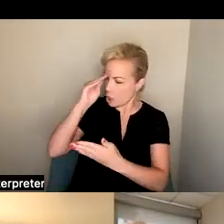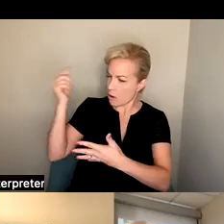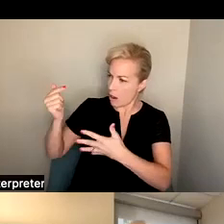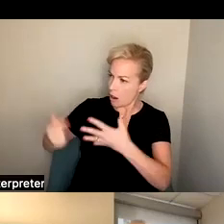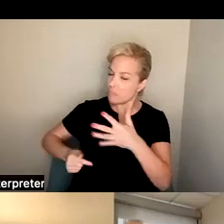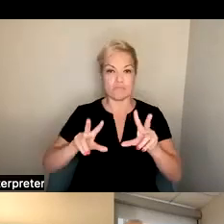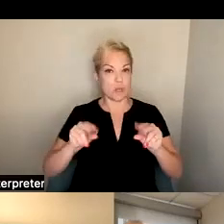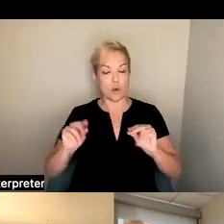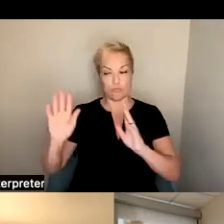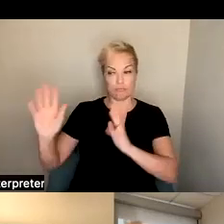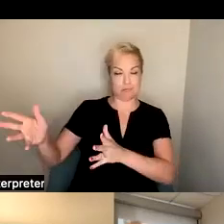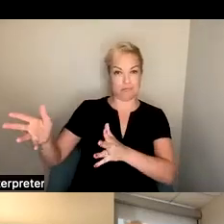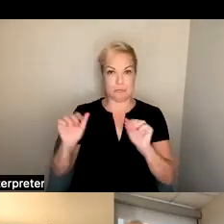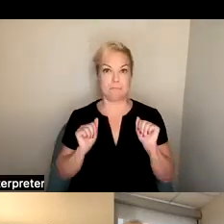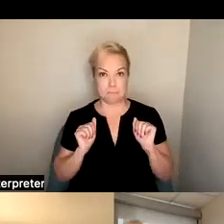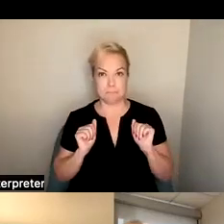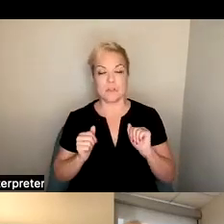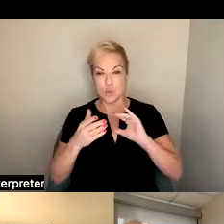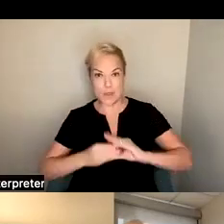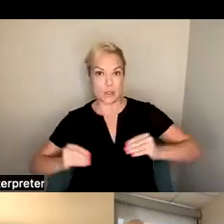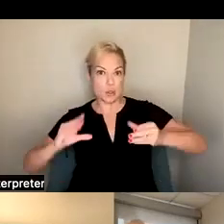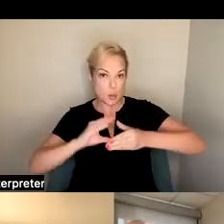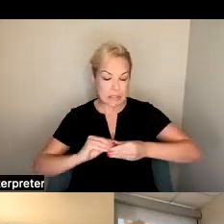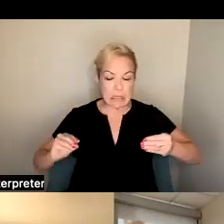the narrator, or the storyteller, or the knowledge keeper, the holder of tradition